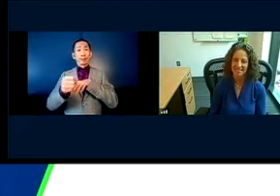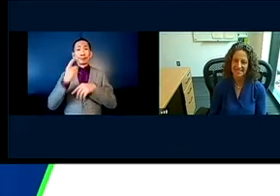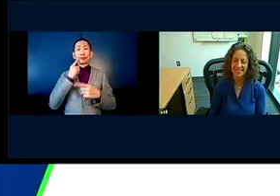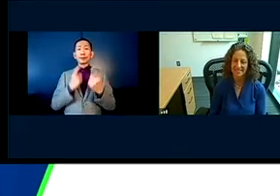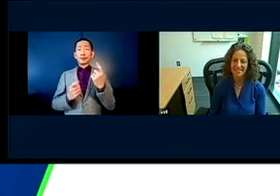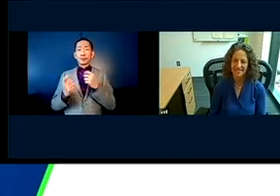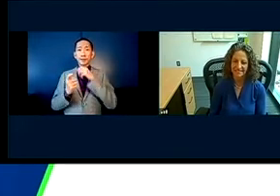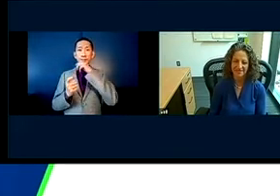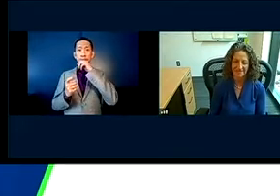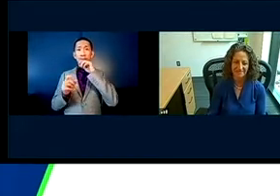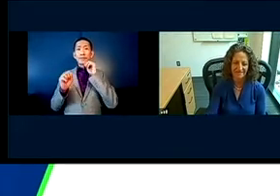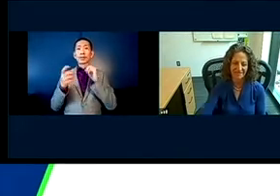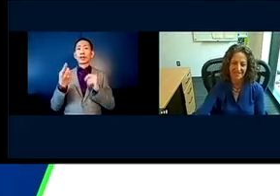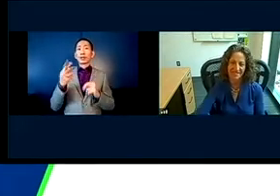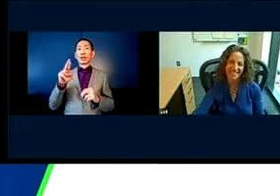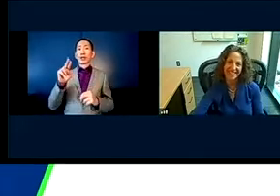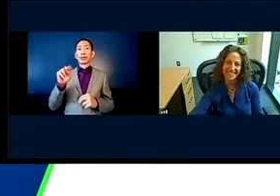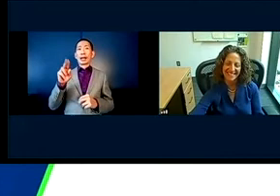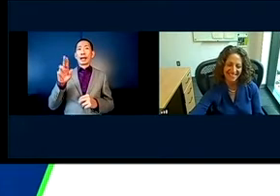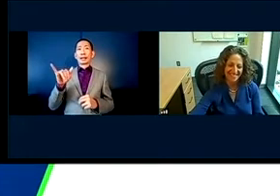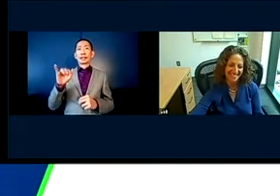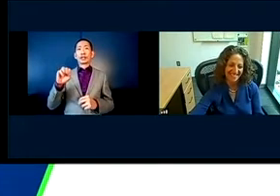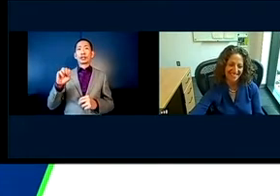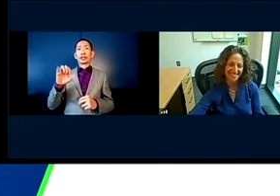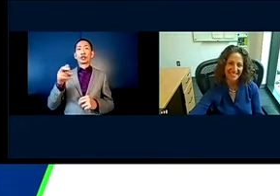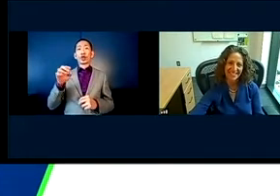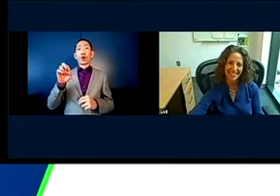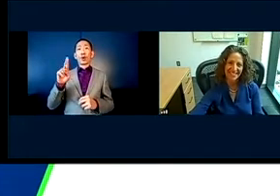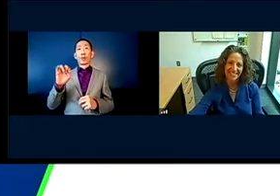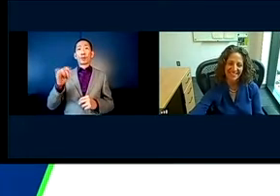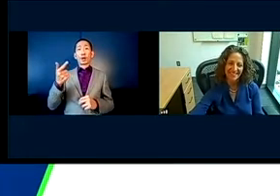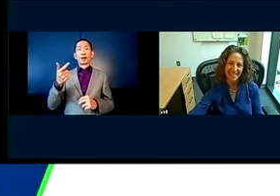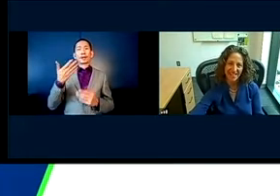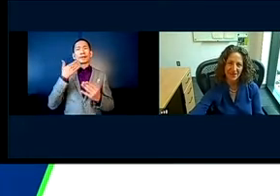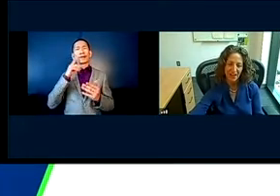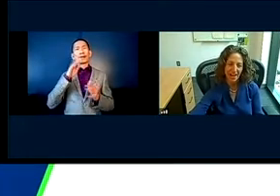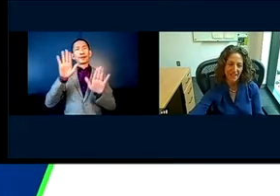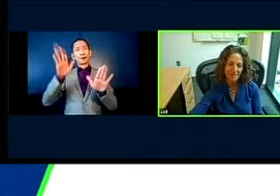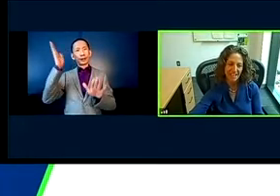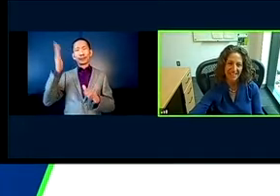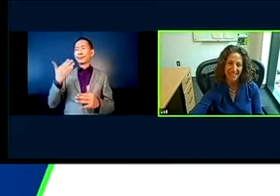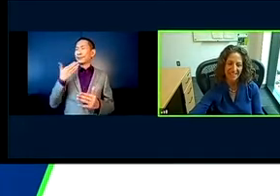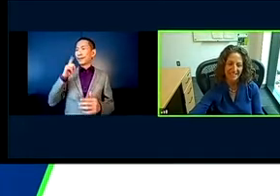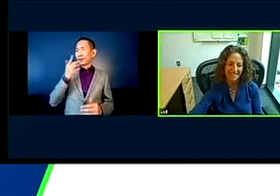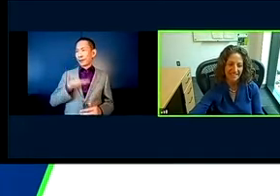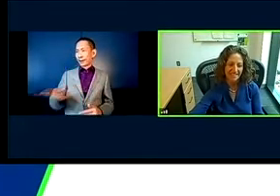UNFORTUNATELY WE'RE OUT OF TIME FOR QUESTIONS. SO DR. NANCY SCHOENBERG, THANK YOU AGAIN FOR SUCH A GREAT PRESENTATION.